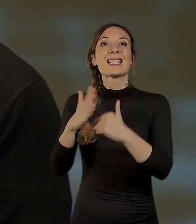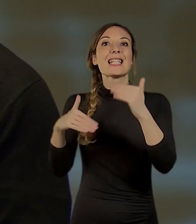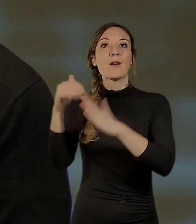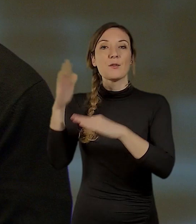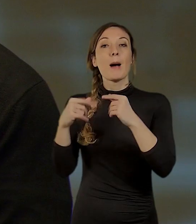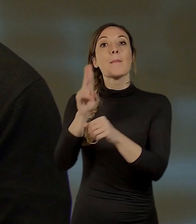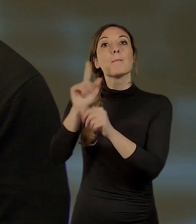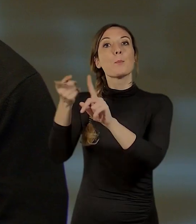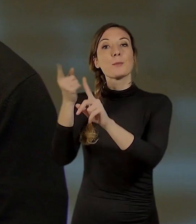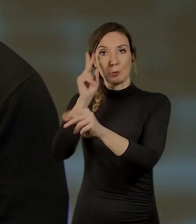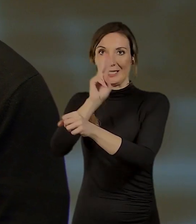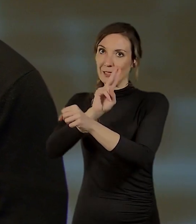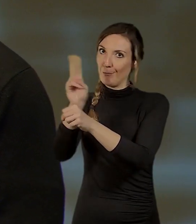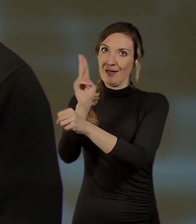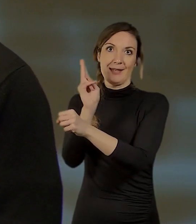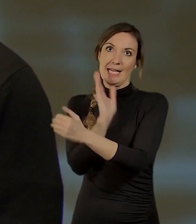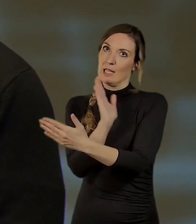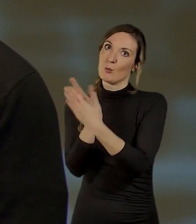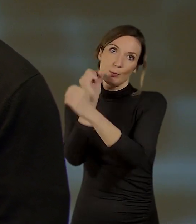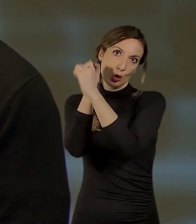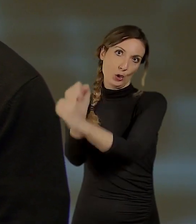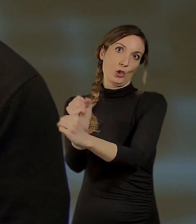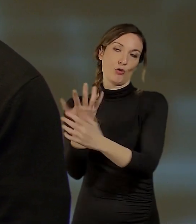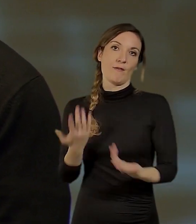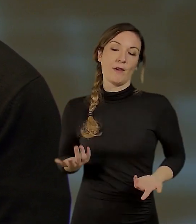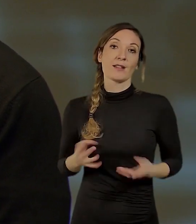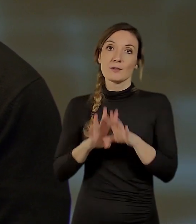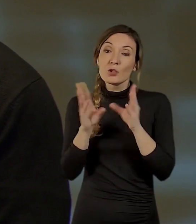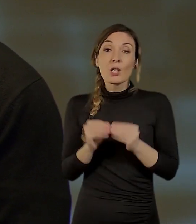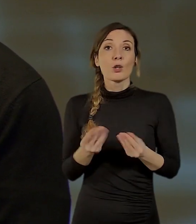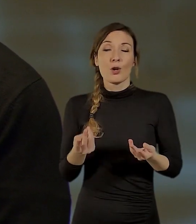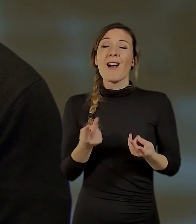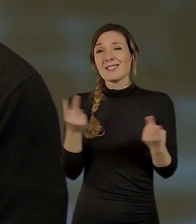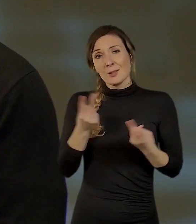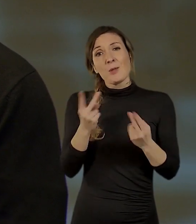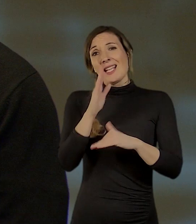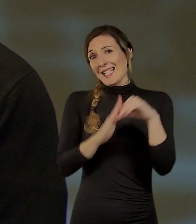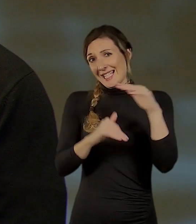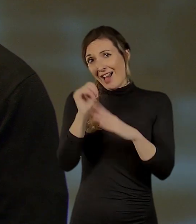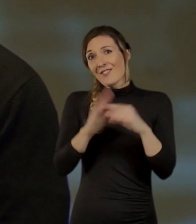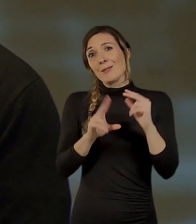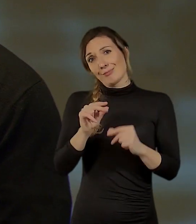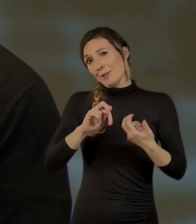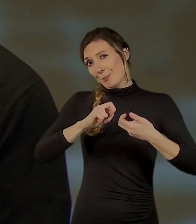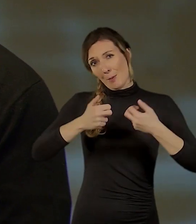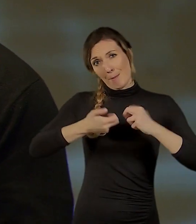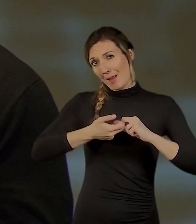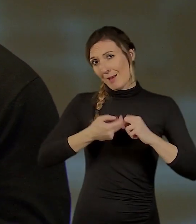Noise is measurable, so when there is a suggestion that there is too much noise, we measure it. In the event that